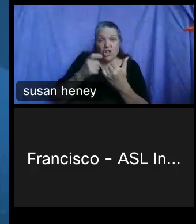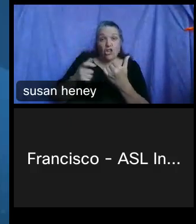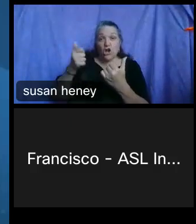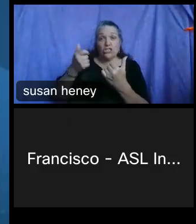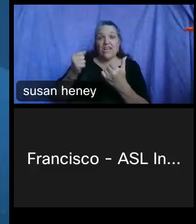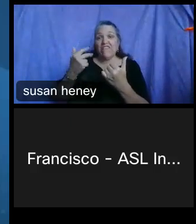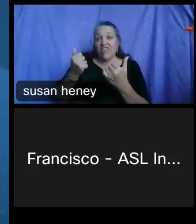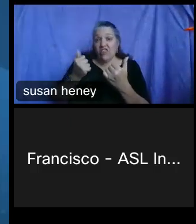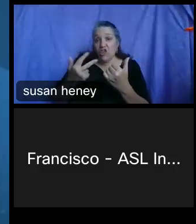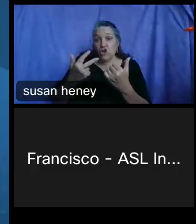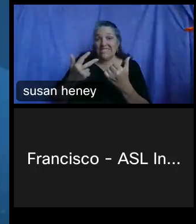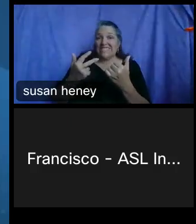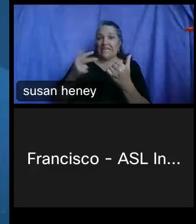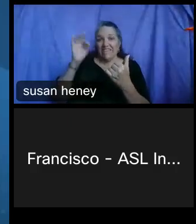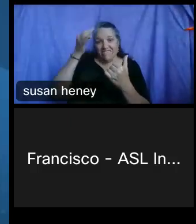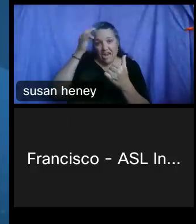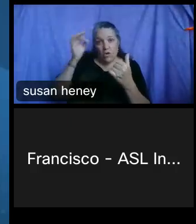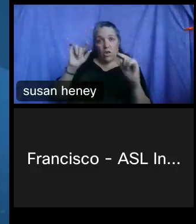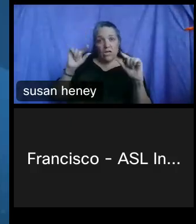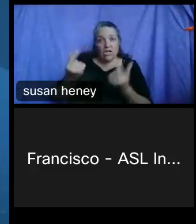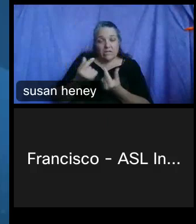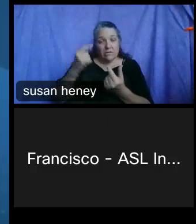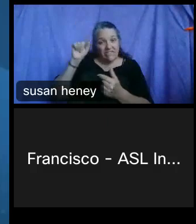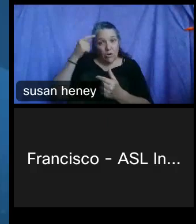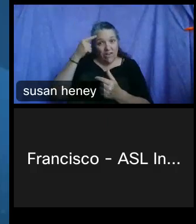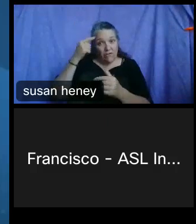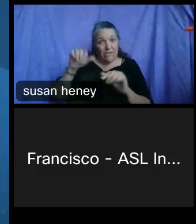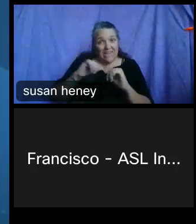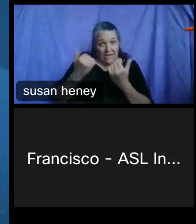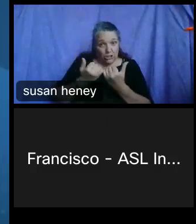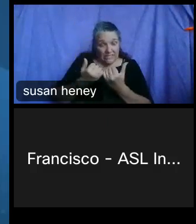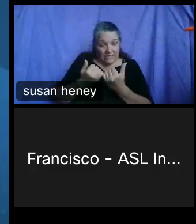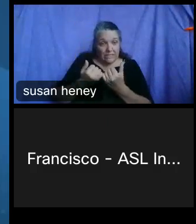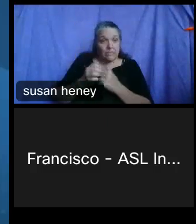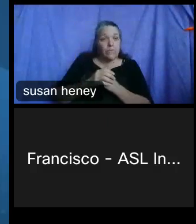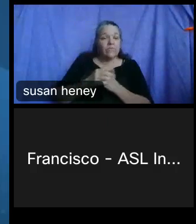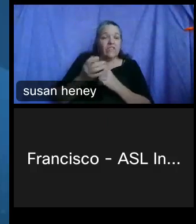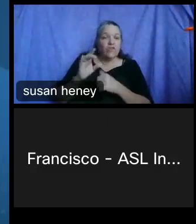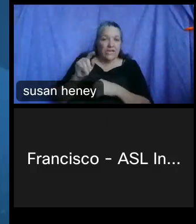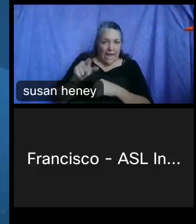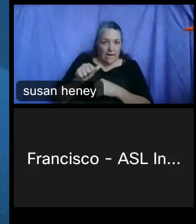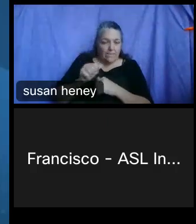While we're best known for the decennial census or Census of Population and Housing every 10 years,